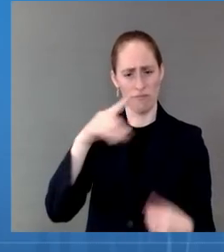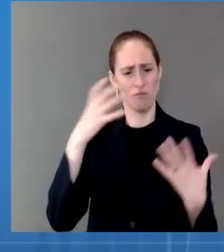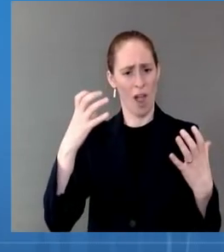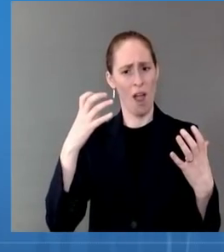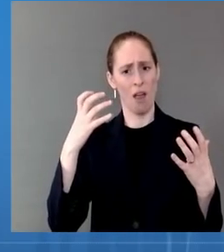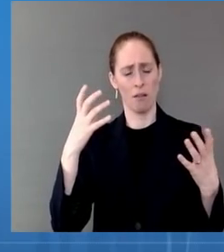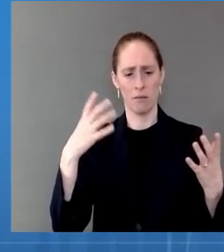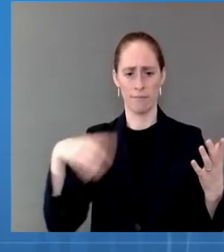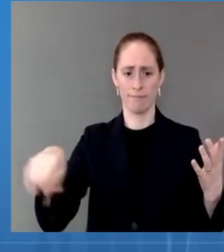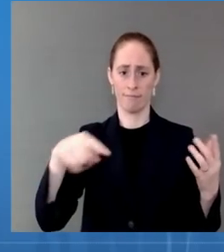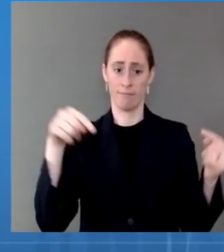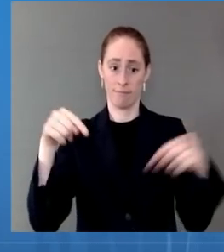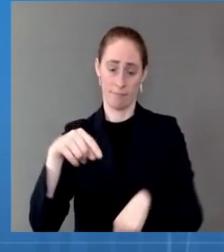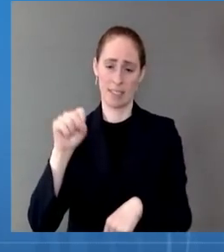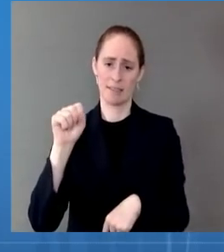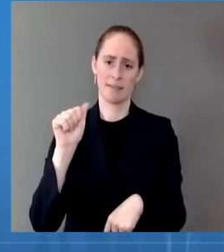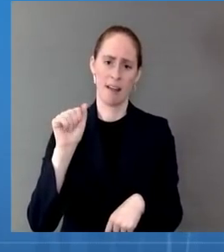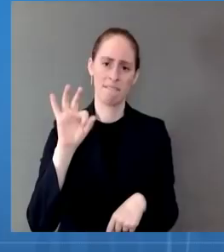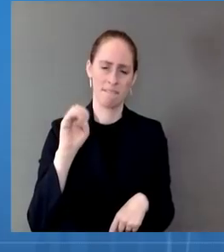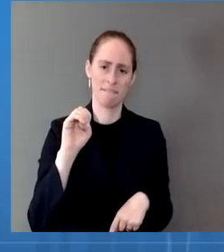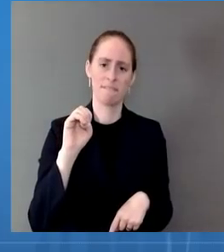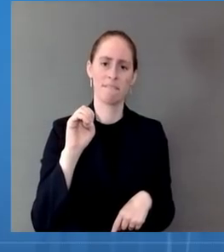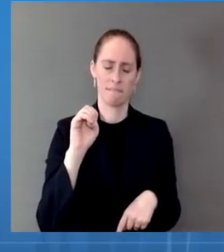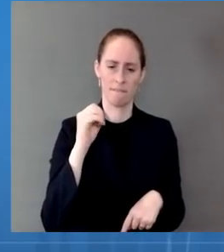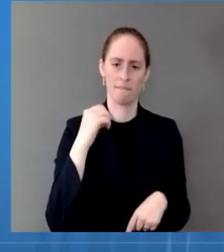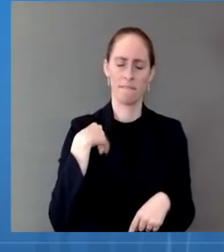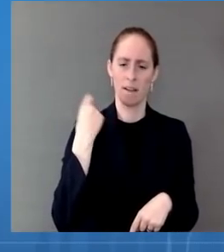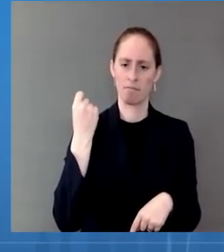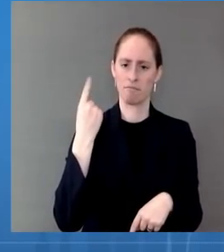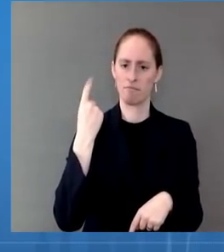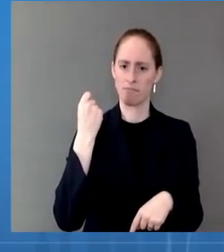where we have a rising number of cases. We know the right things that we need to do,